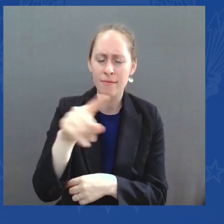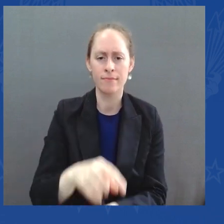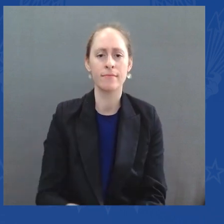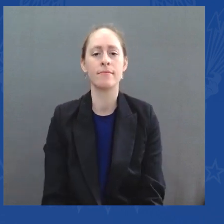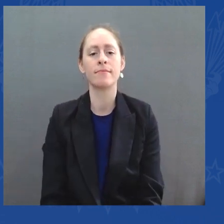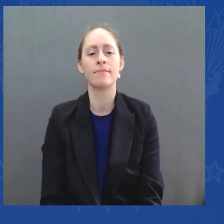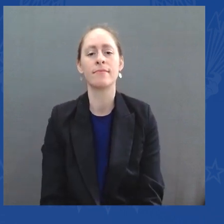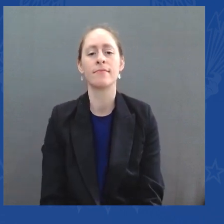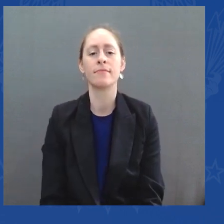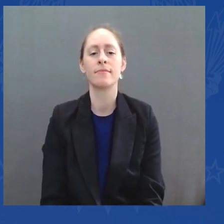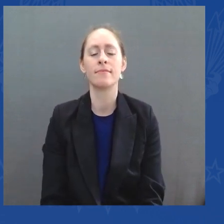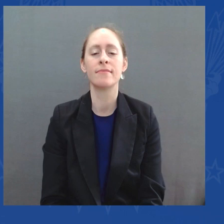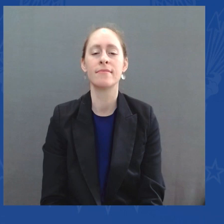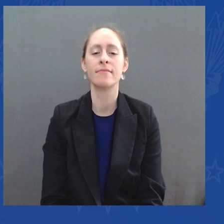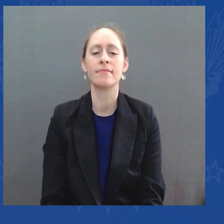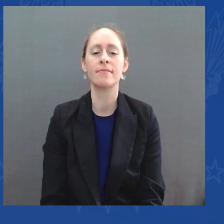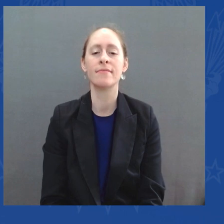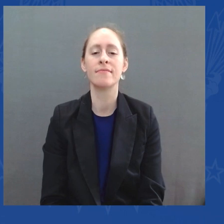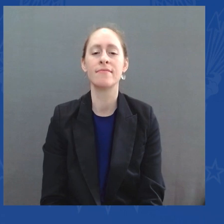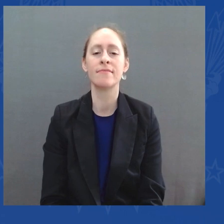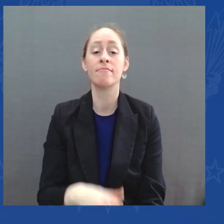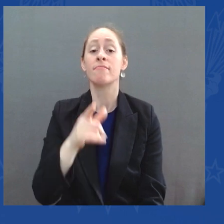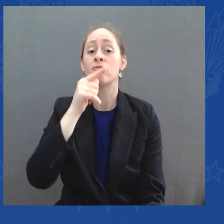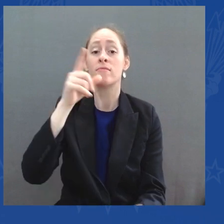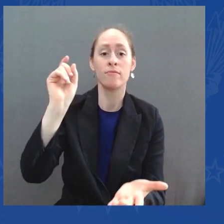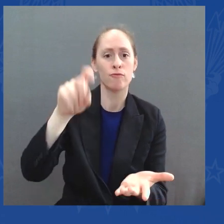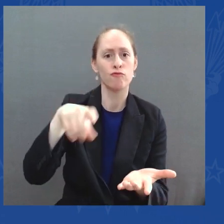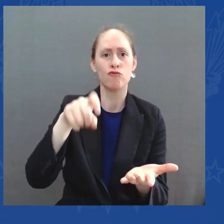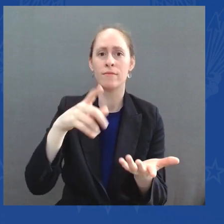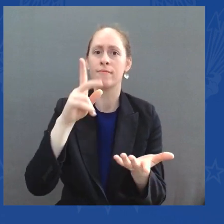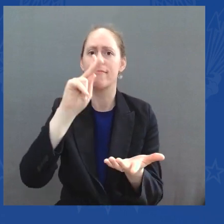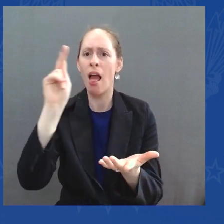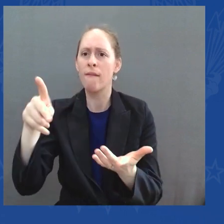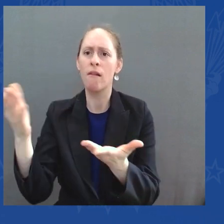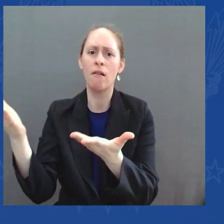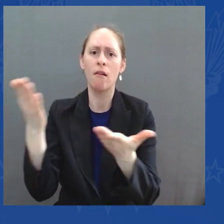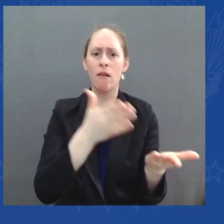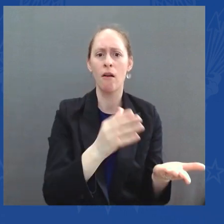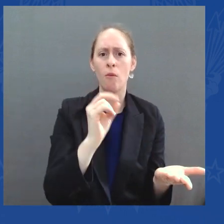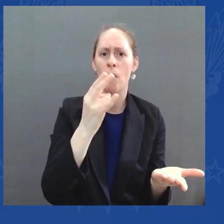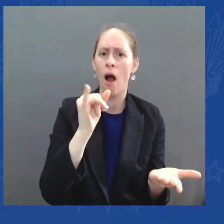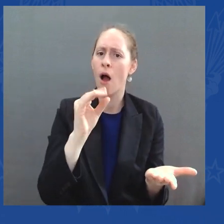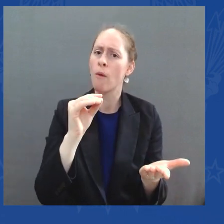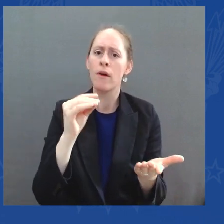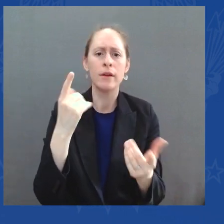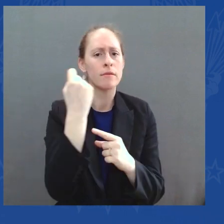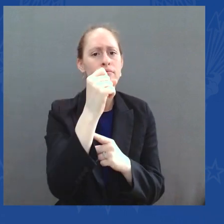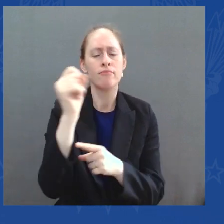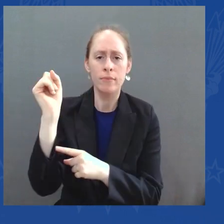And so, I decided to ride out with him to see what it was like in the strike. And I was driving, going through Shiloh, Ohio,